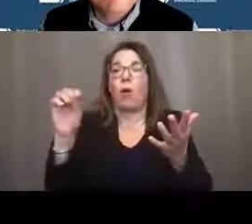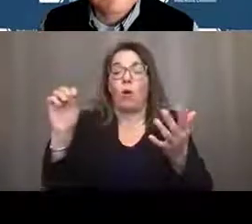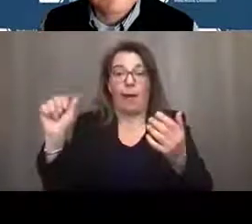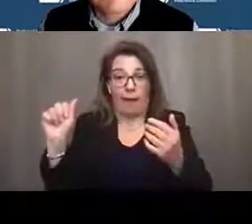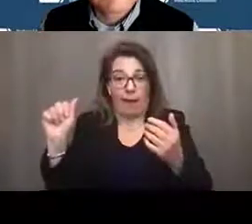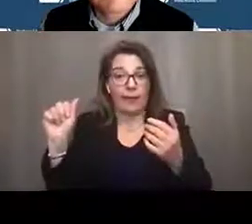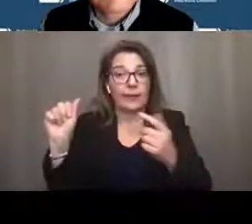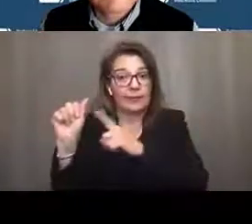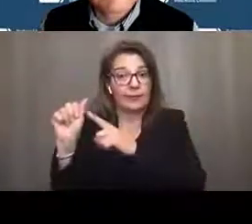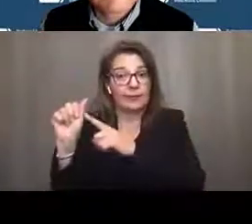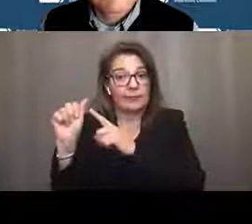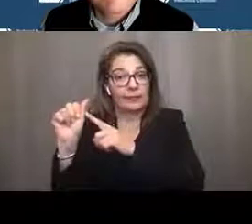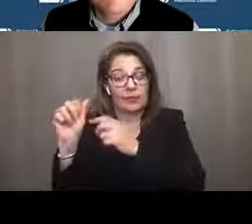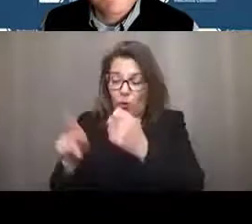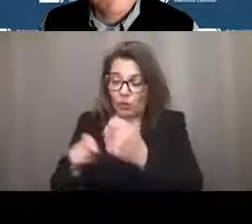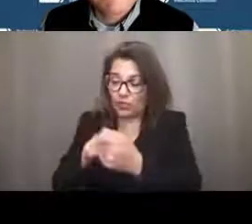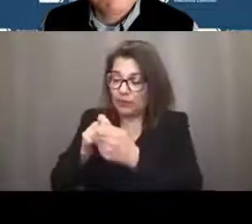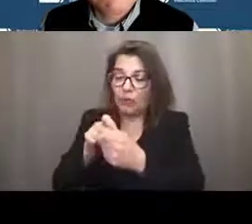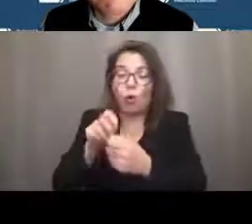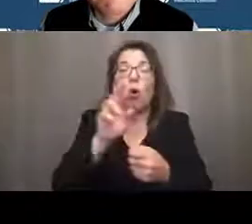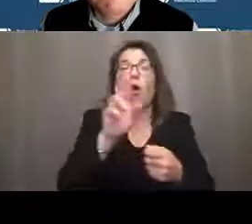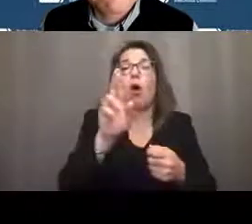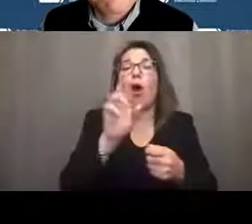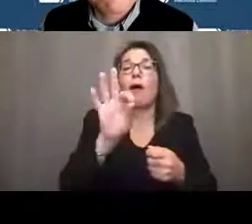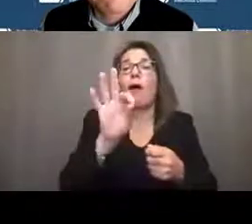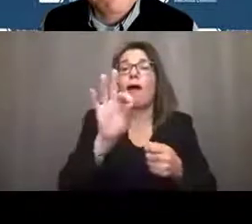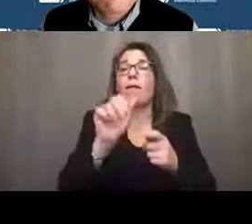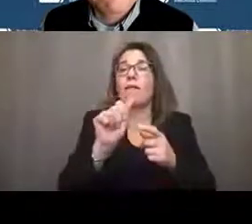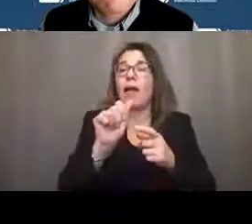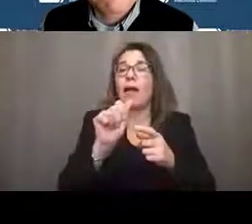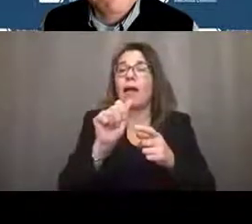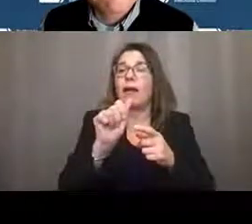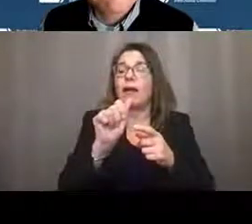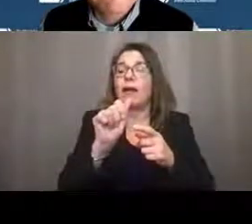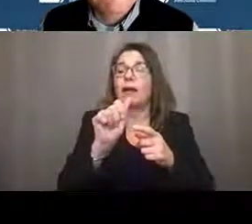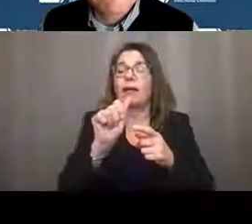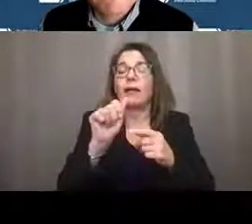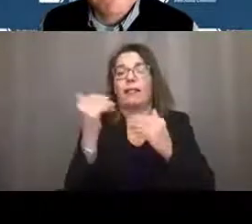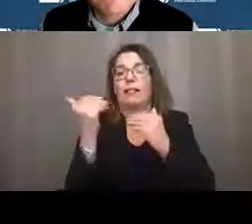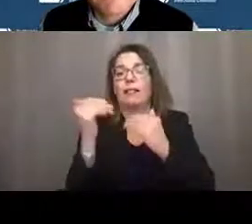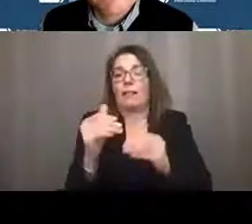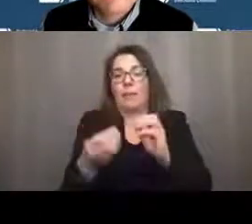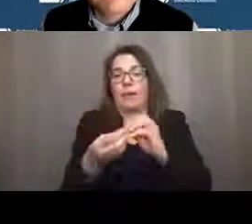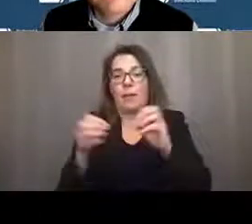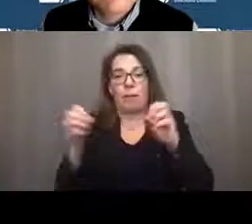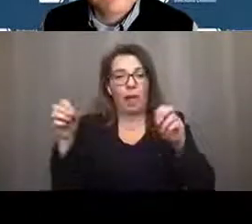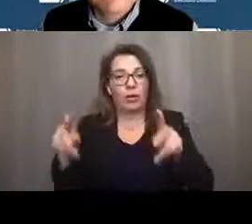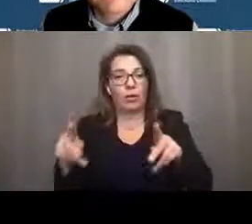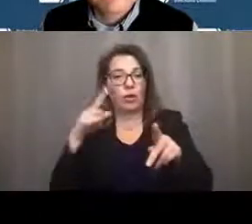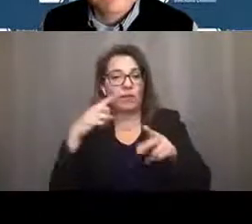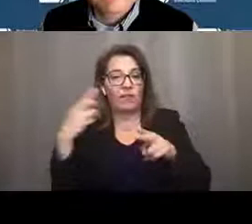that specific or an RFA where there's limited numbers of opportunity for you to submit an application